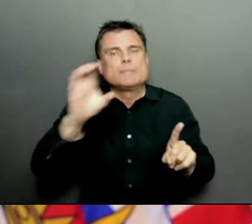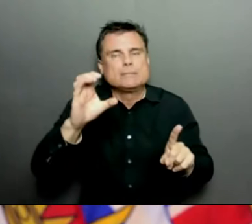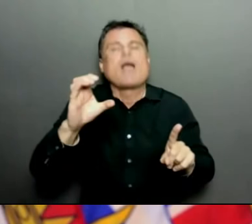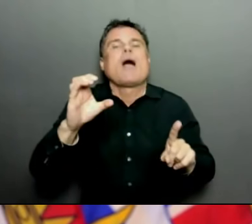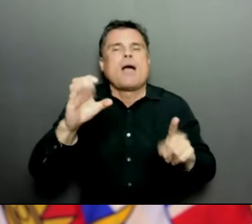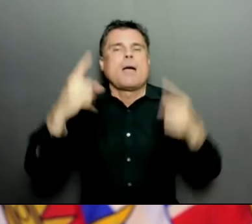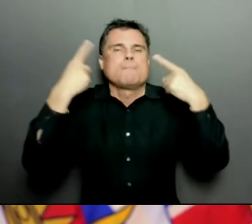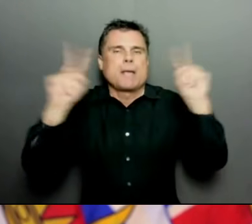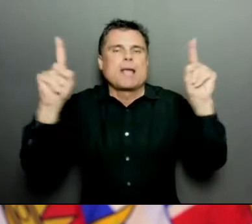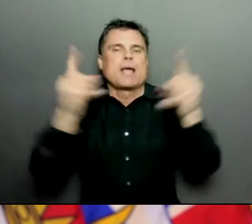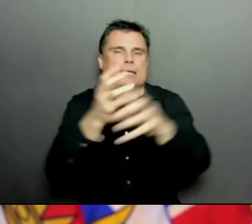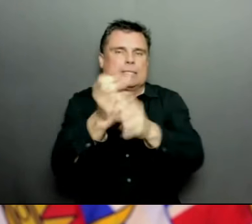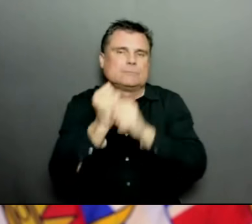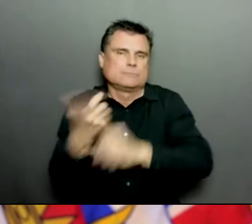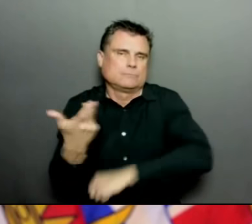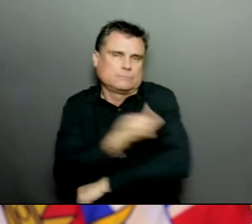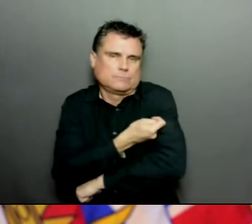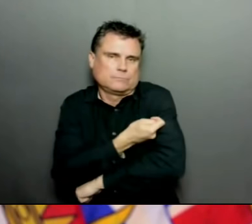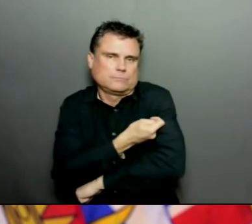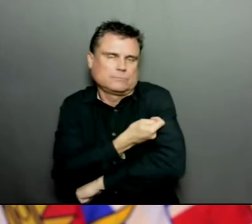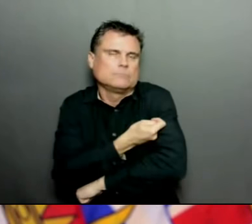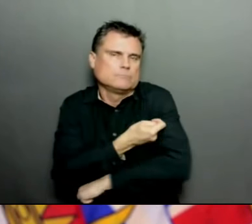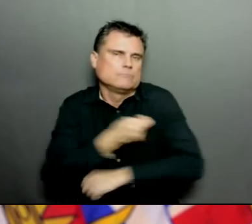there is a question